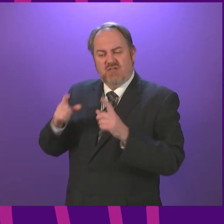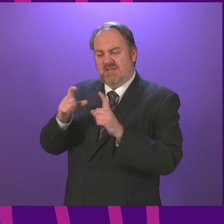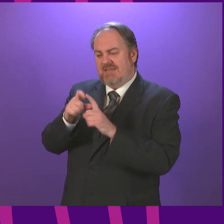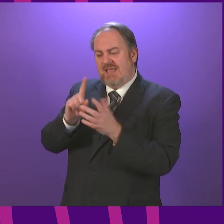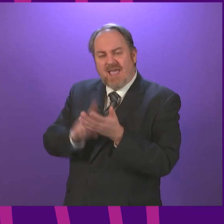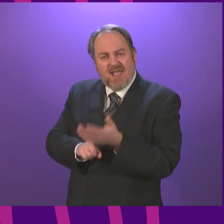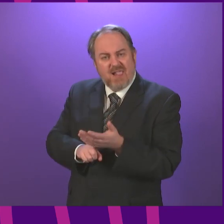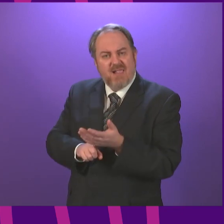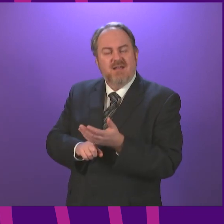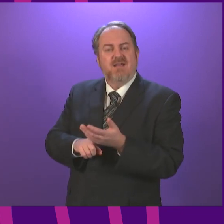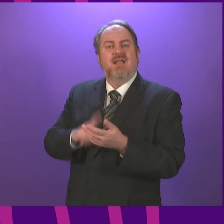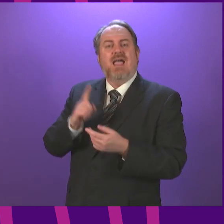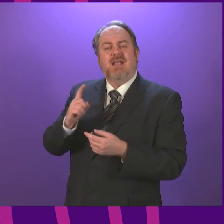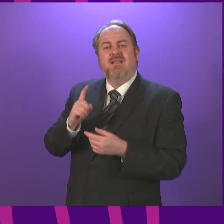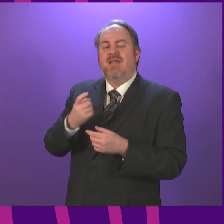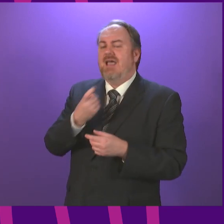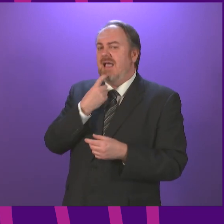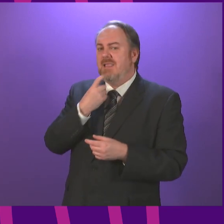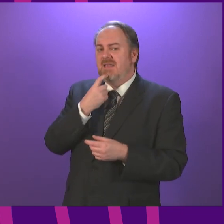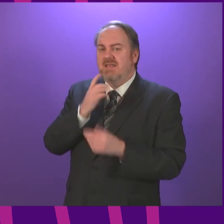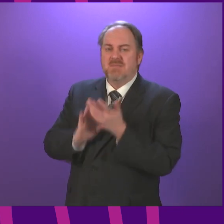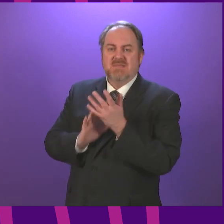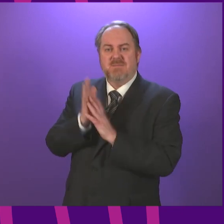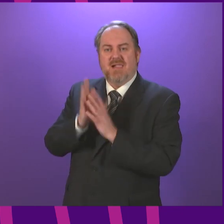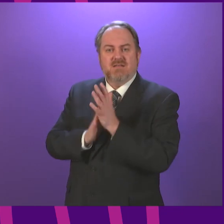and the aluminium smelter in Lochaber.